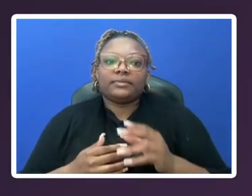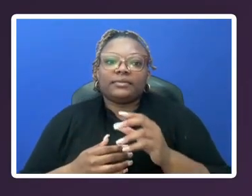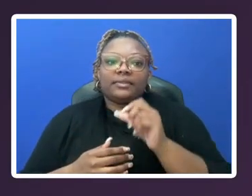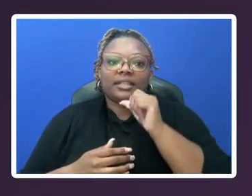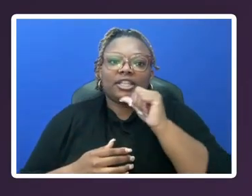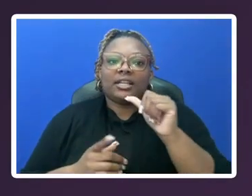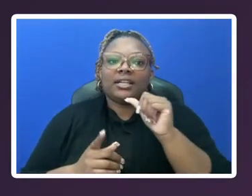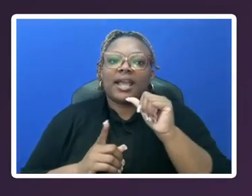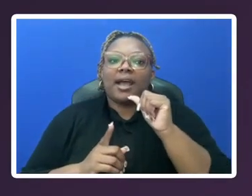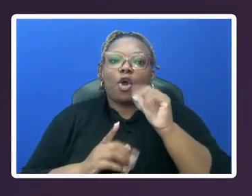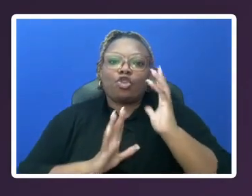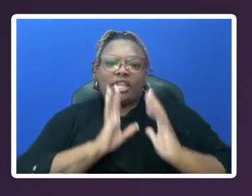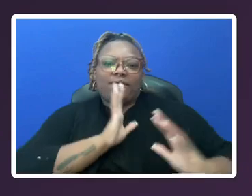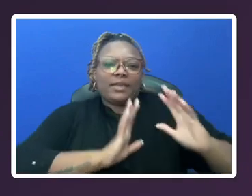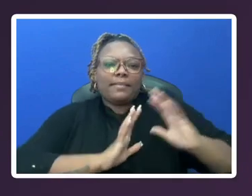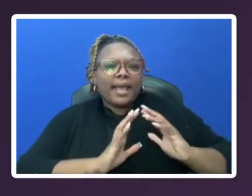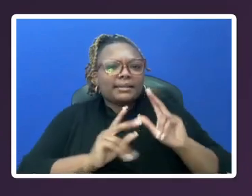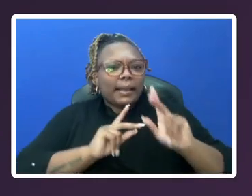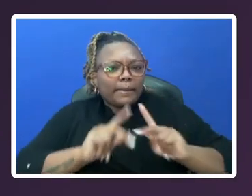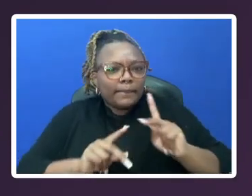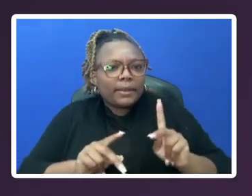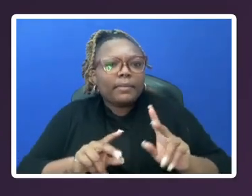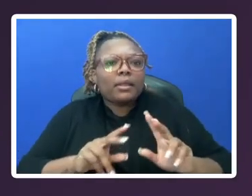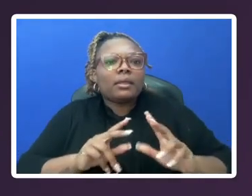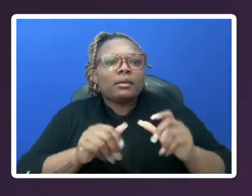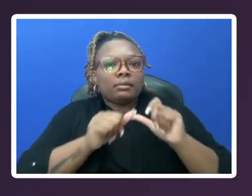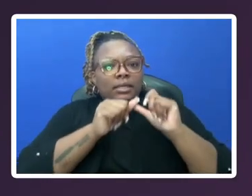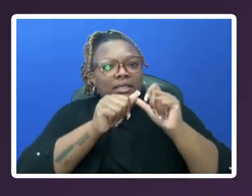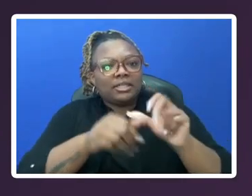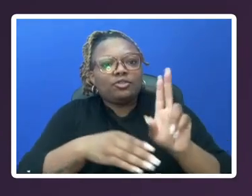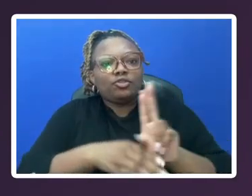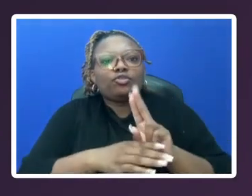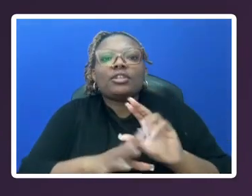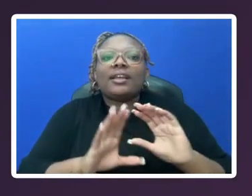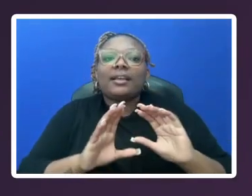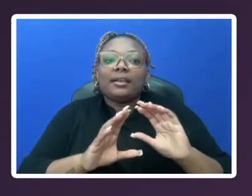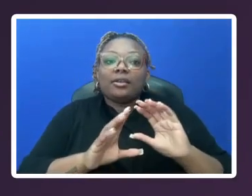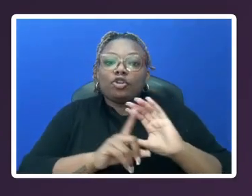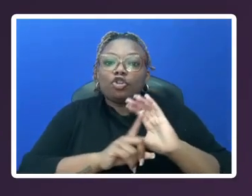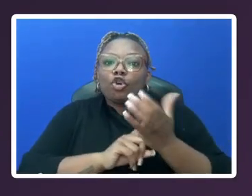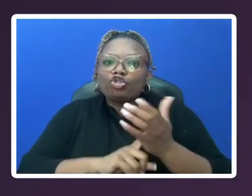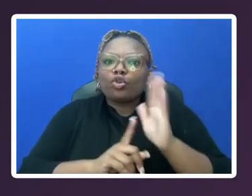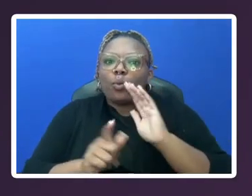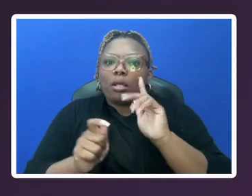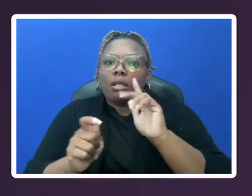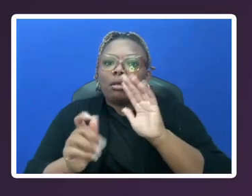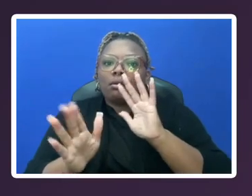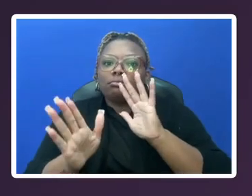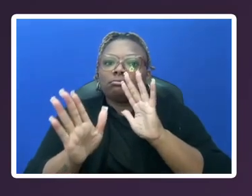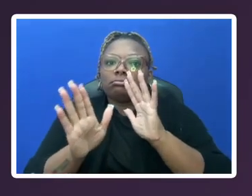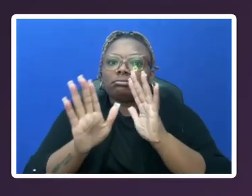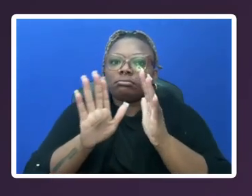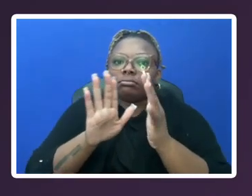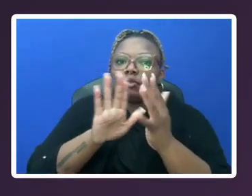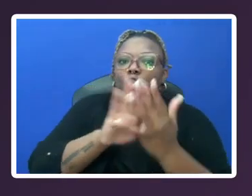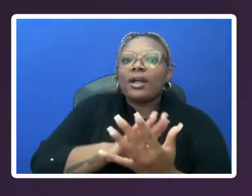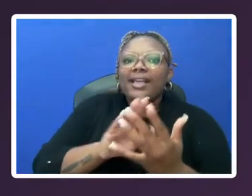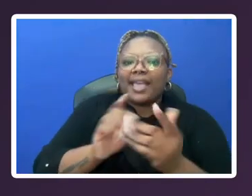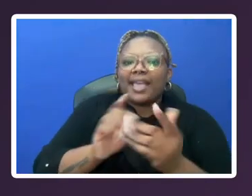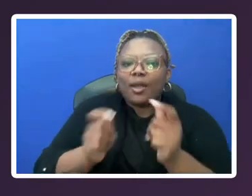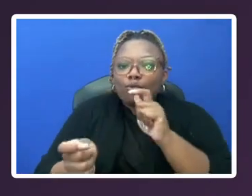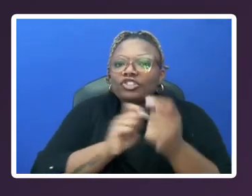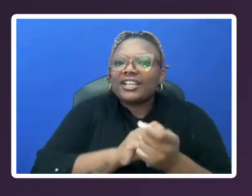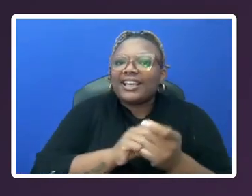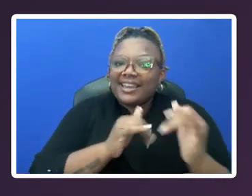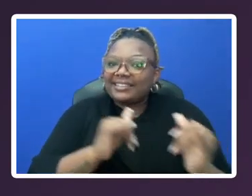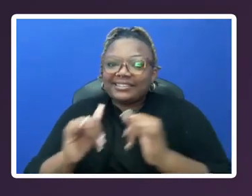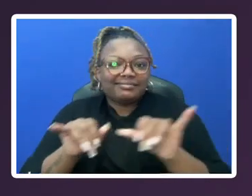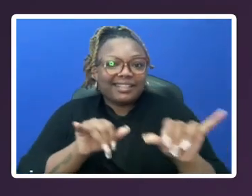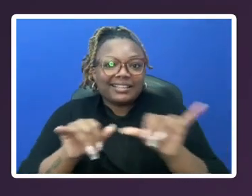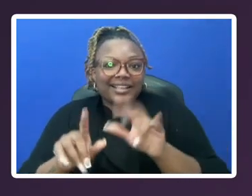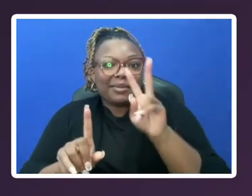that people continue -- like, culture continues to evolve. And that's true of Native people as well.